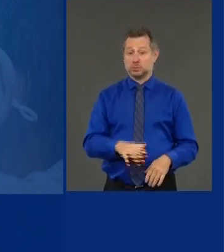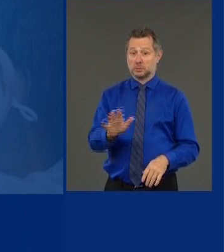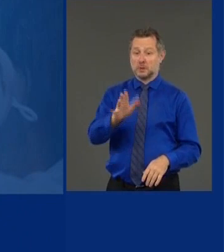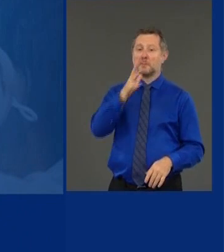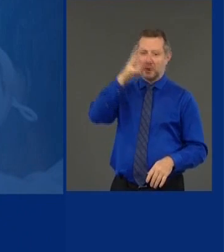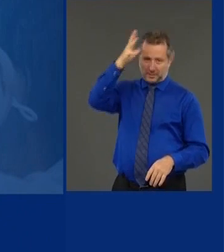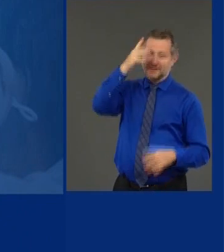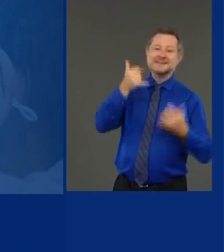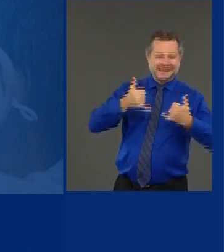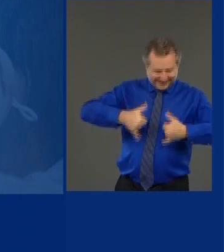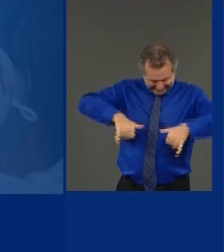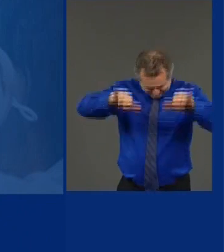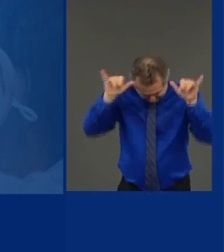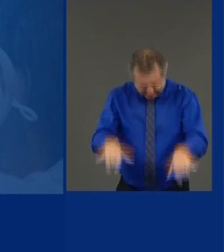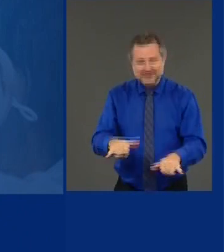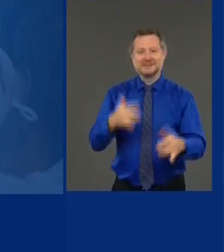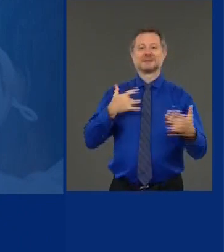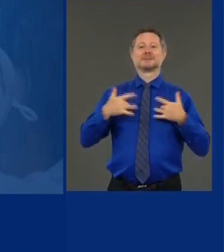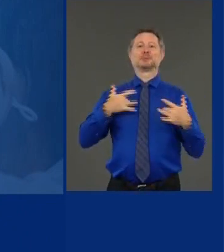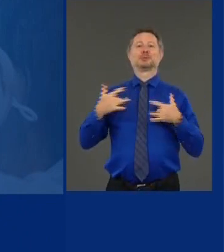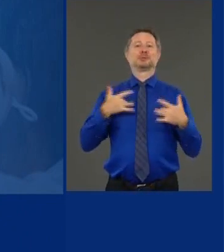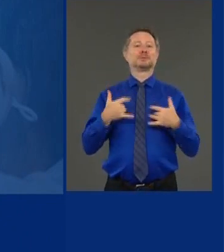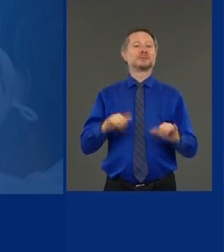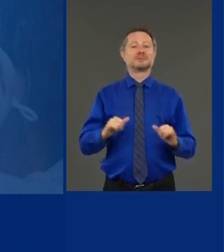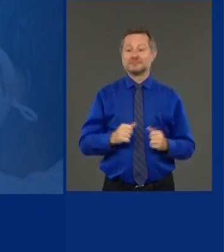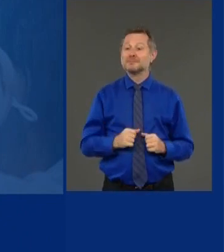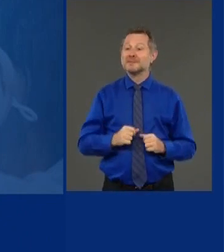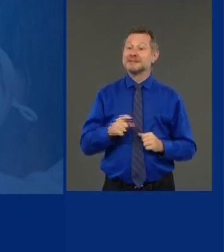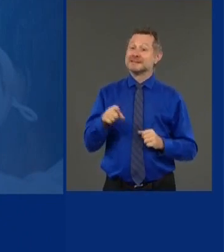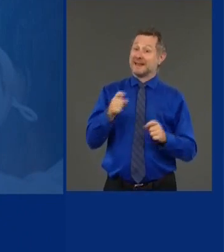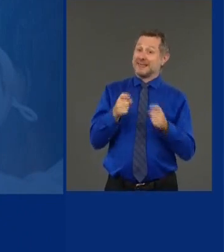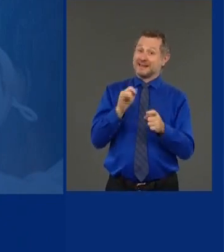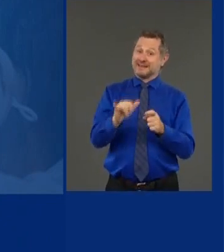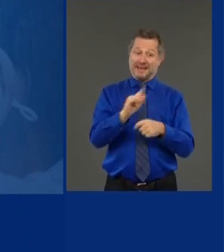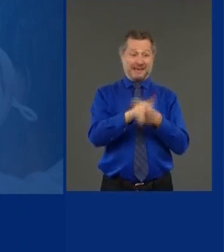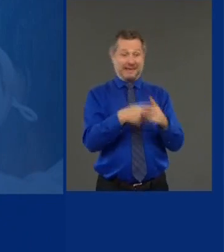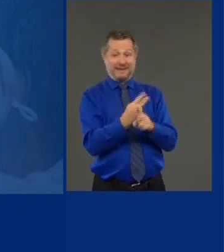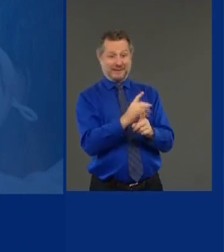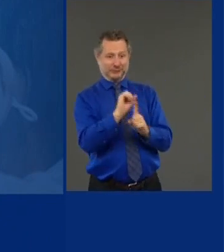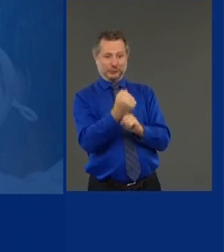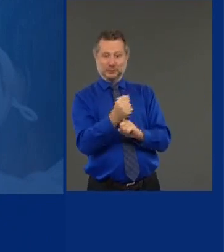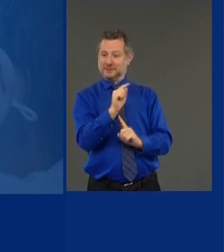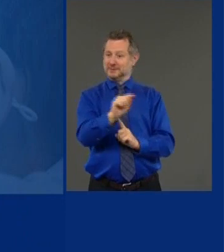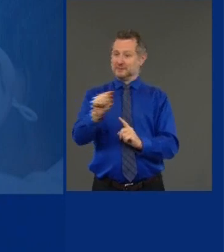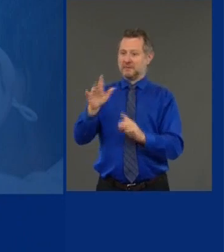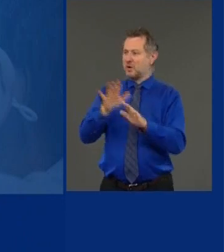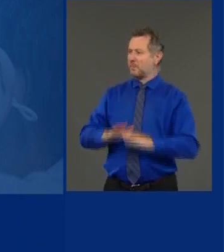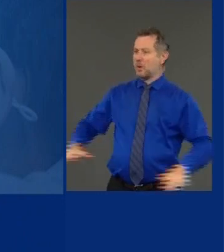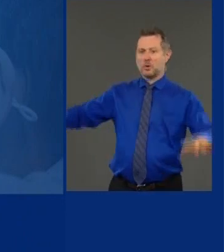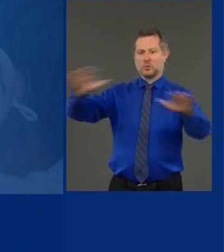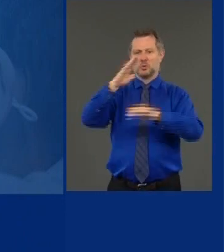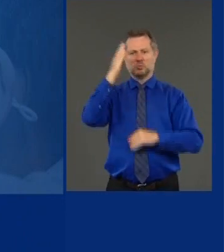SAYS YOU SHOULDN'T WORRY ABOUT YOUR CHILD'S PUBLIC HEALTH, THAT'S NOT GOING TO BE ENOUGH.